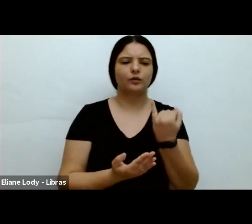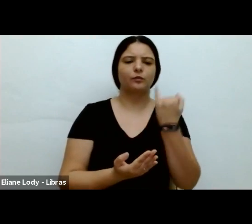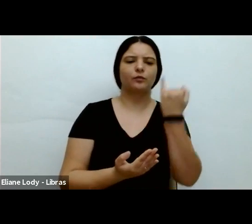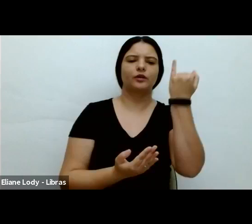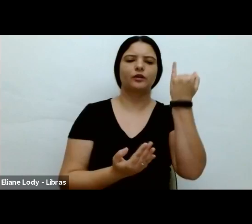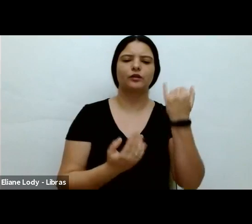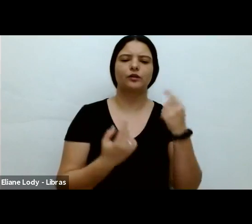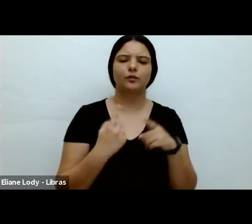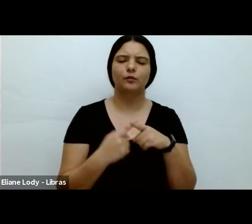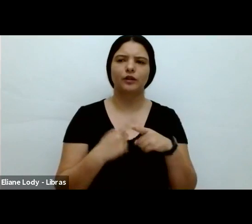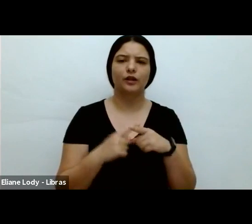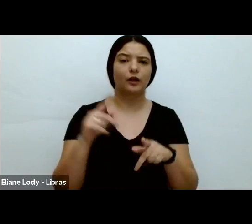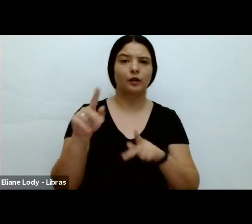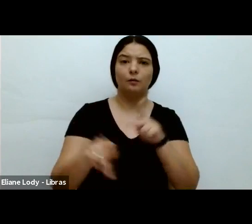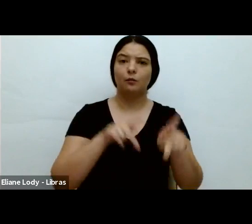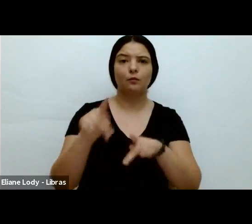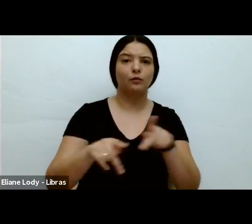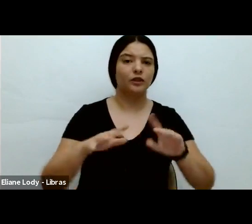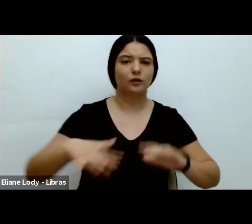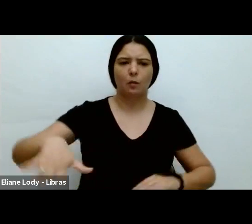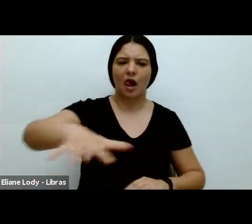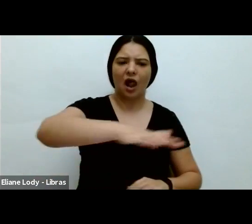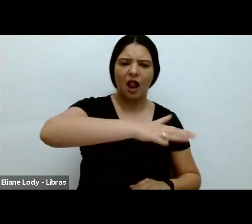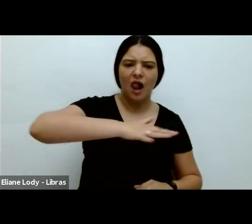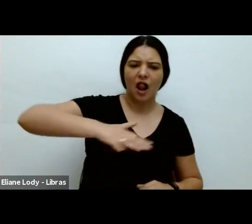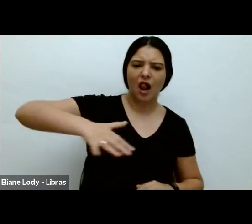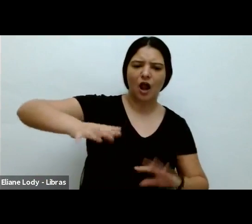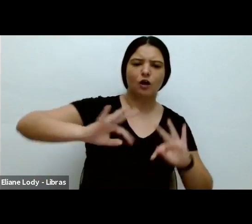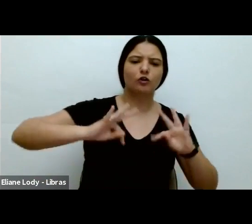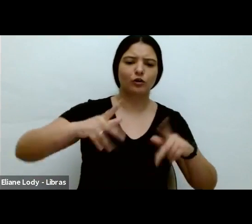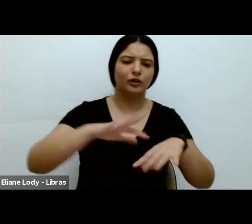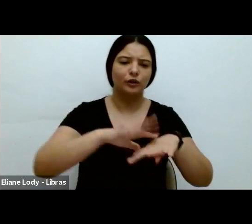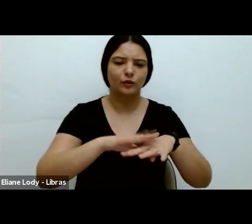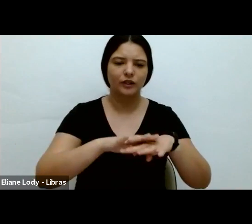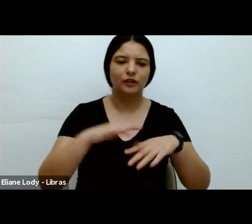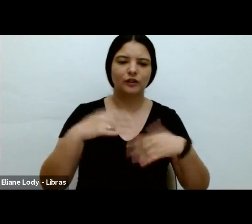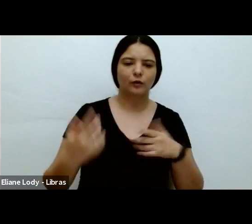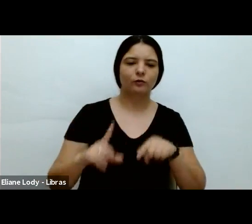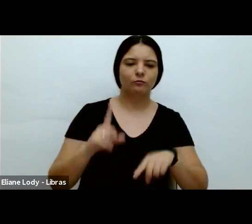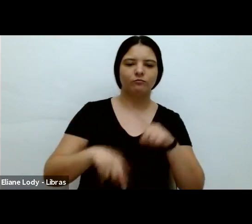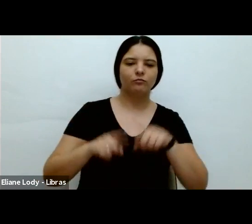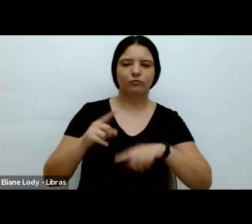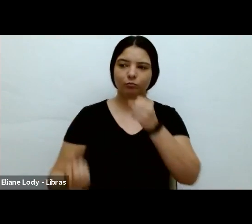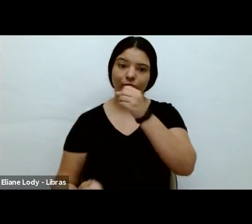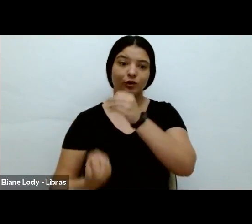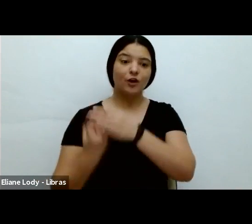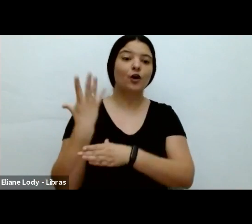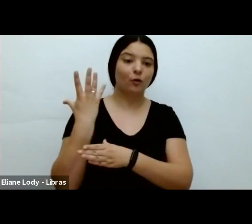that process, or that process, or Developing. that functional food that functional food product K that functional food product